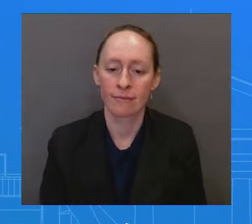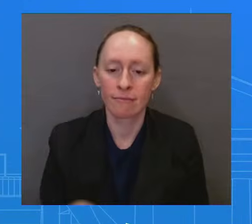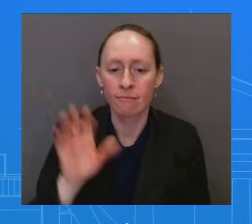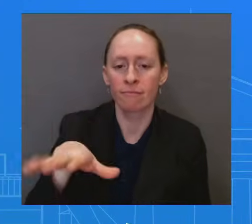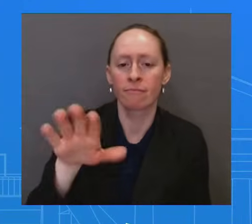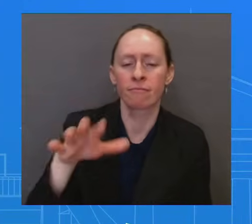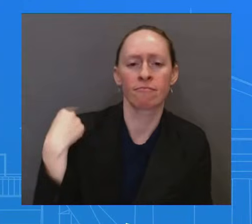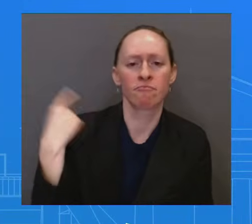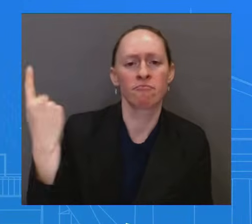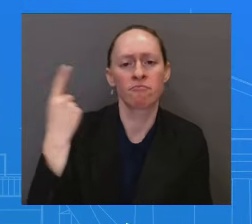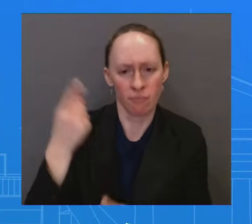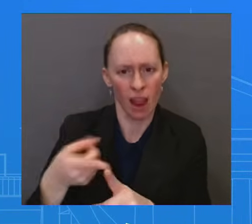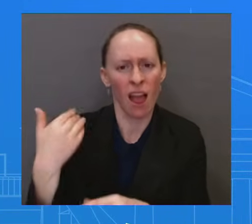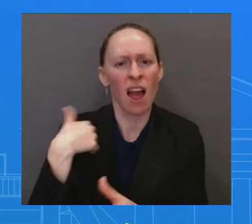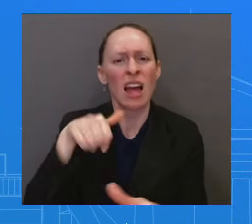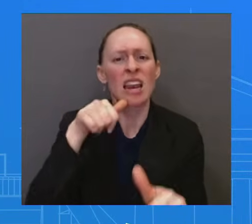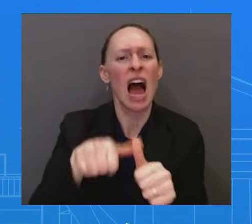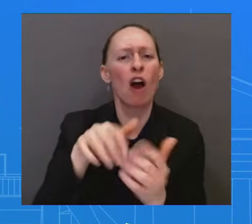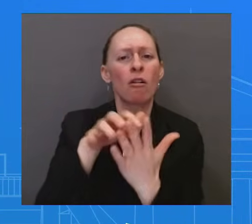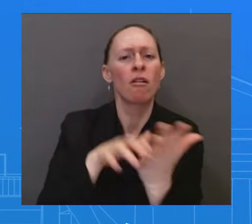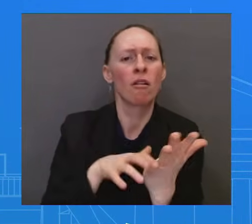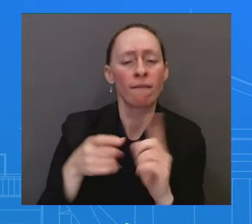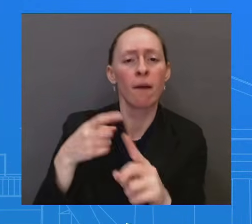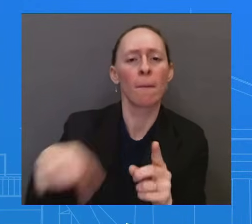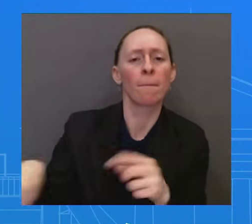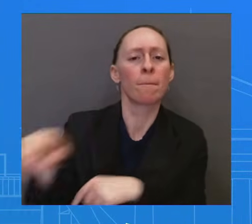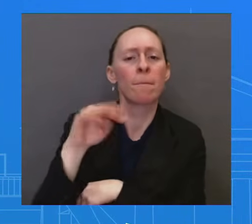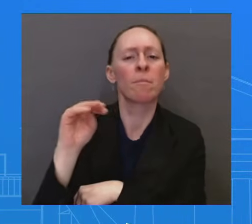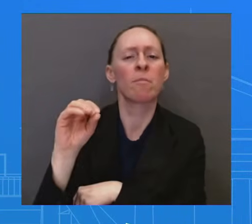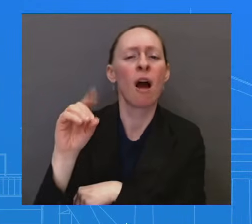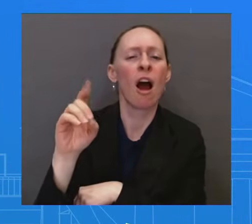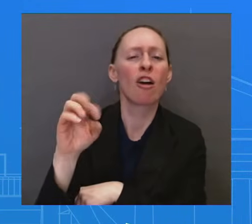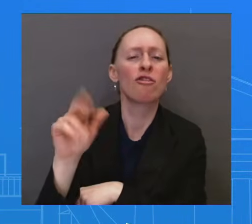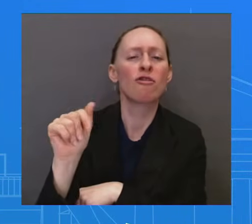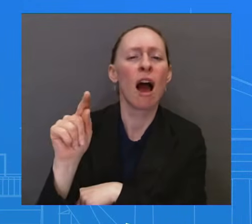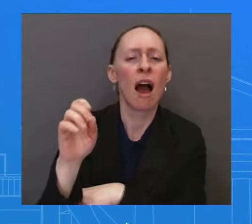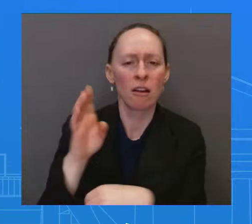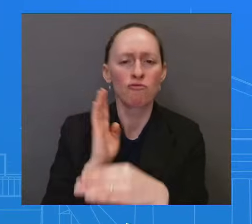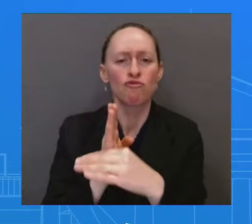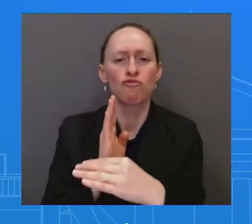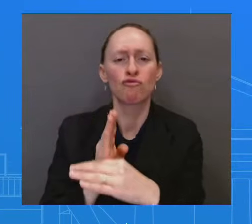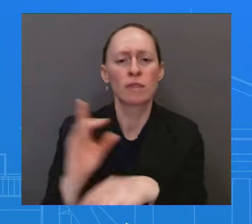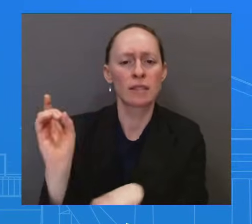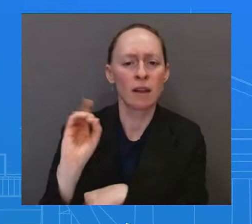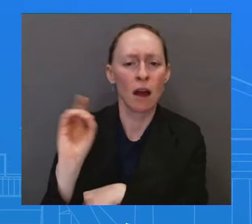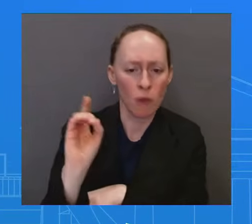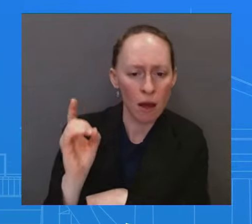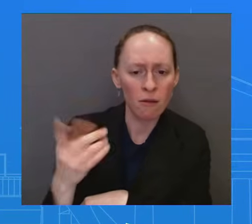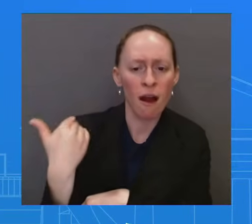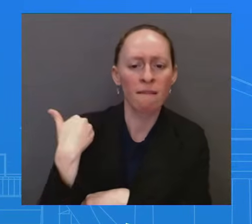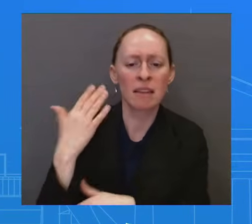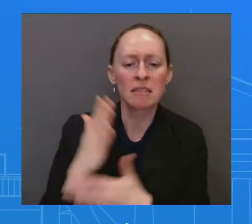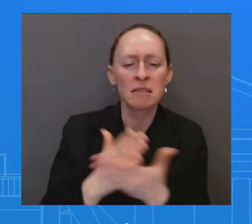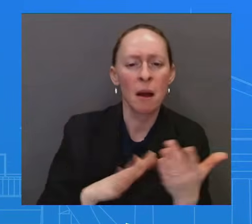coming from, like, an intelligence, military perspective here -- Mr. Kirby: Yeah. The Press: -- in the letter, they said, "We know from personal and often painful experience